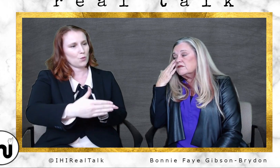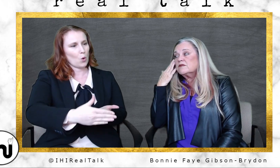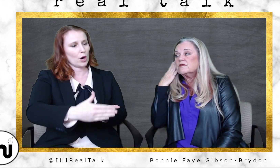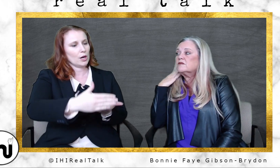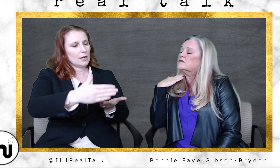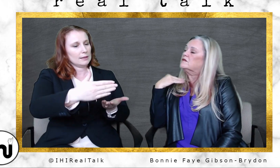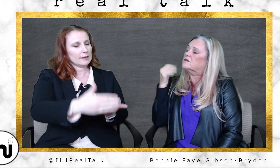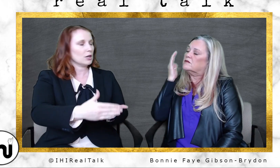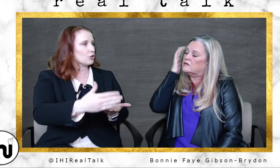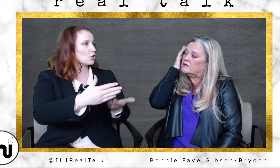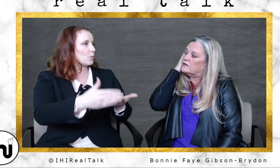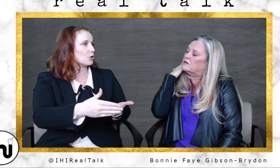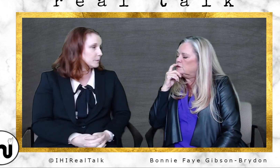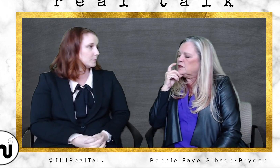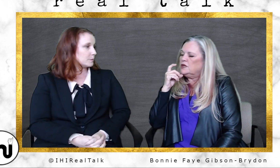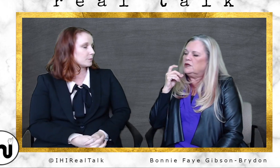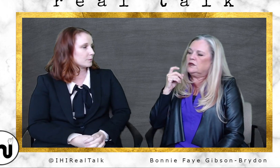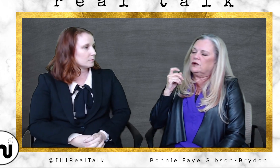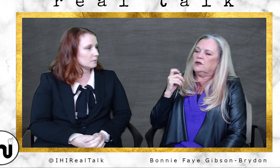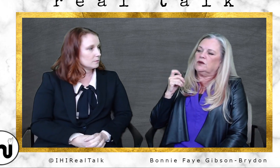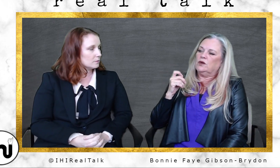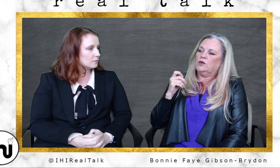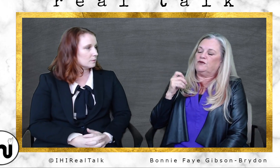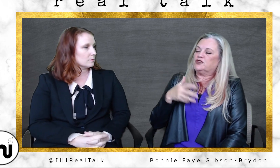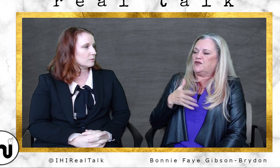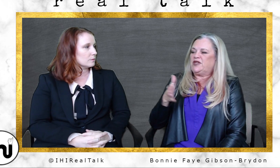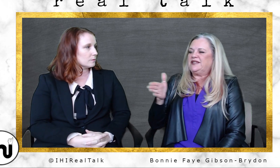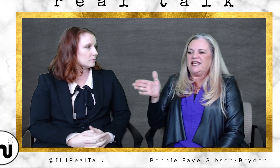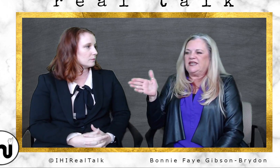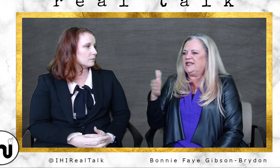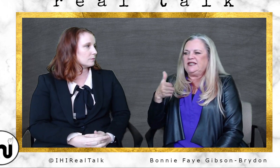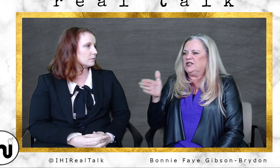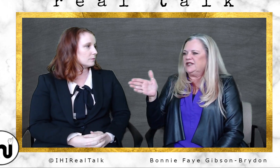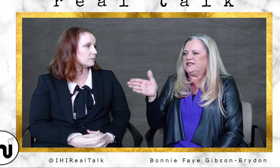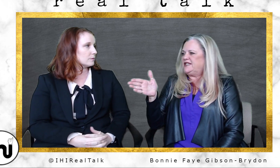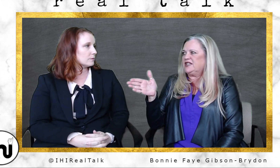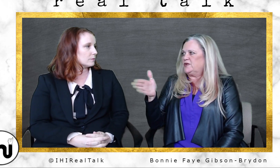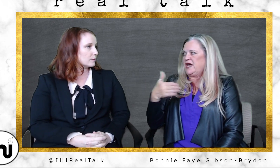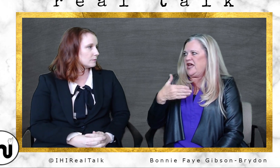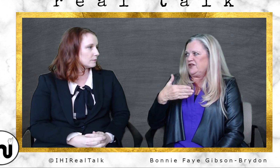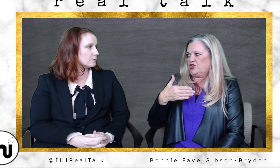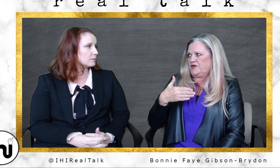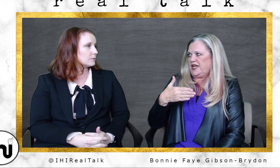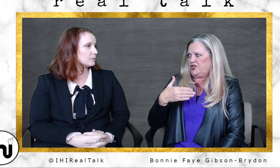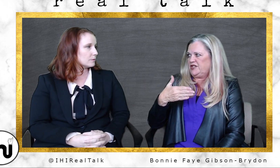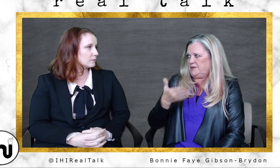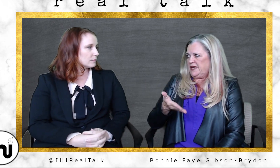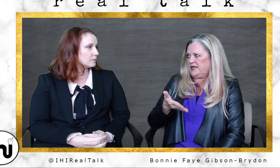for legal interpreters? Bonnie: Well, first up, you can't take any legalese test without having certification in the beginning